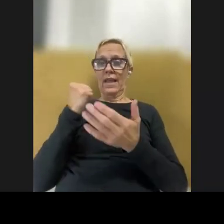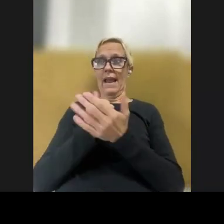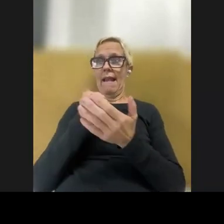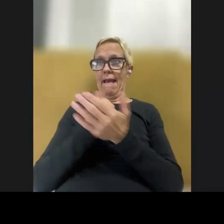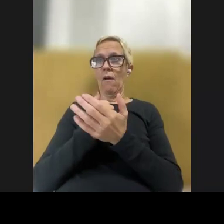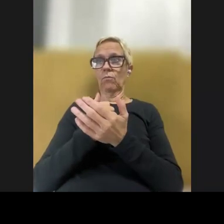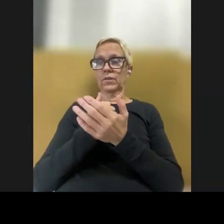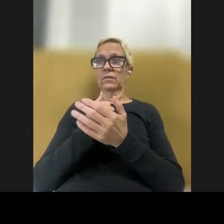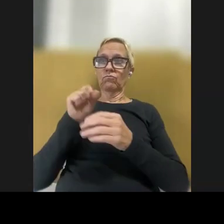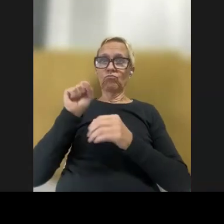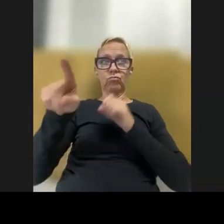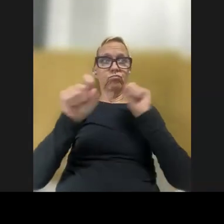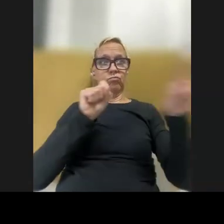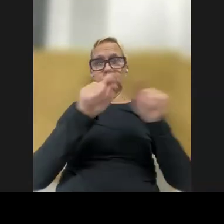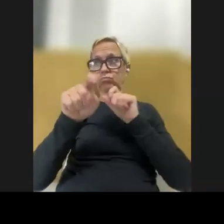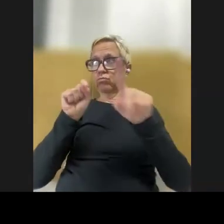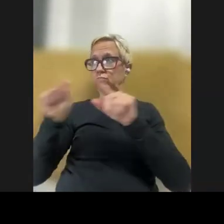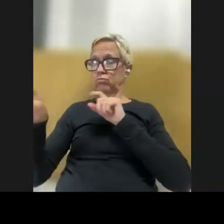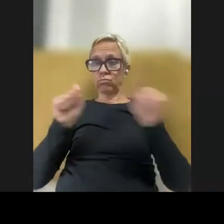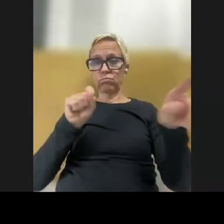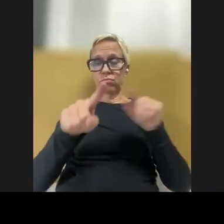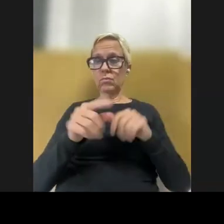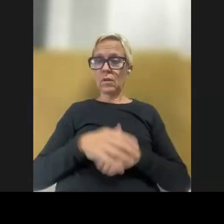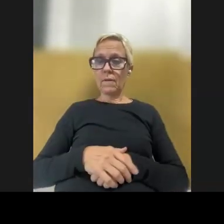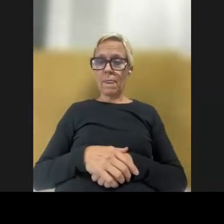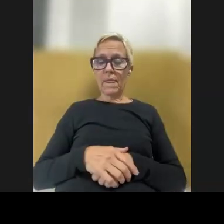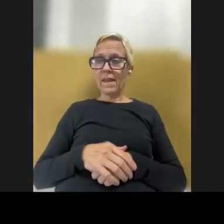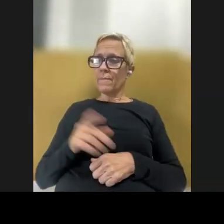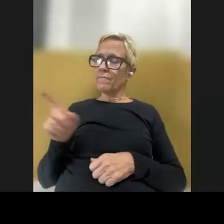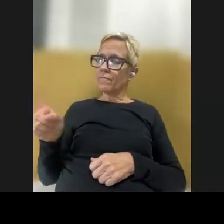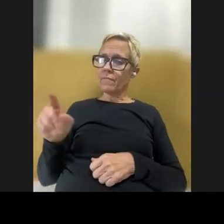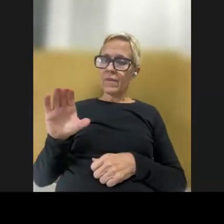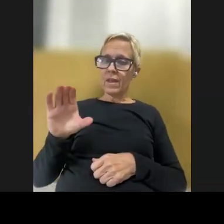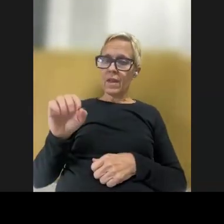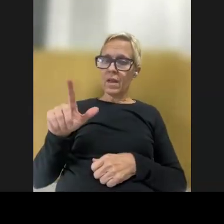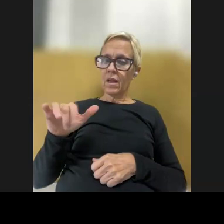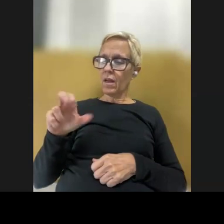So that also boosted those complaints.